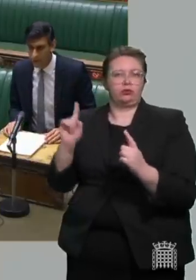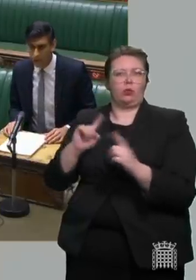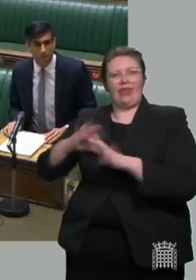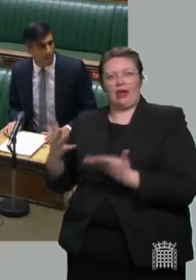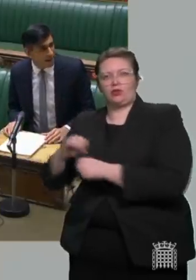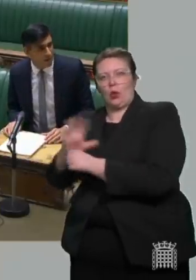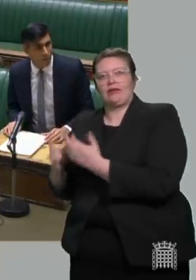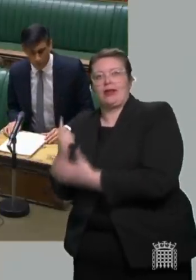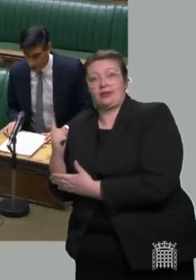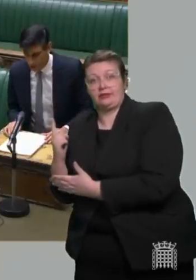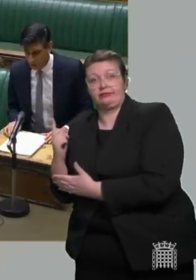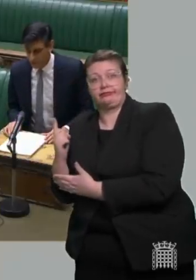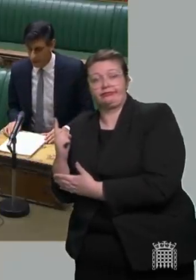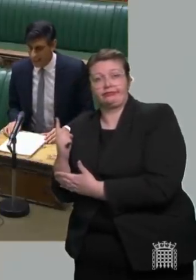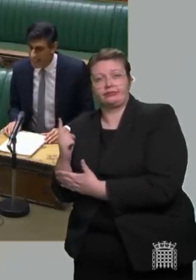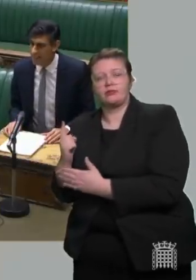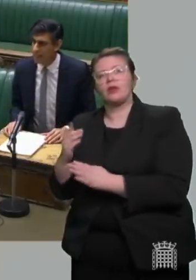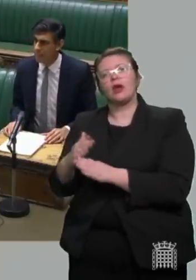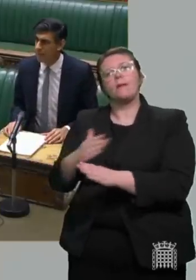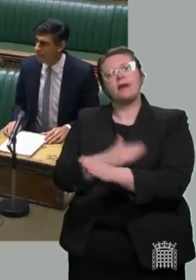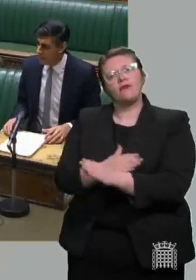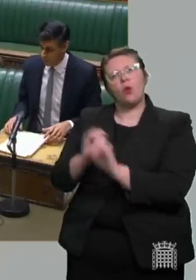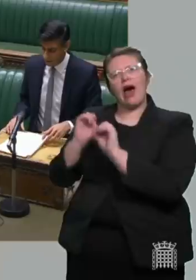let me thank Richard Hughes and his team for their work.